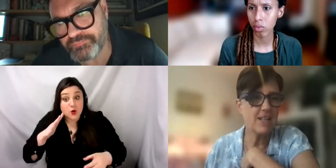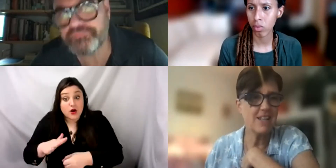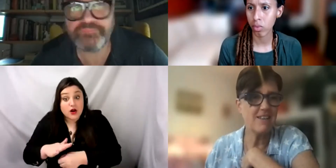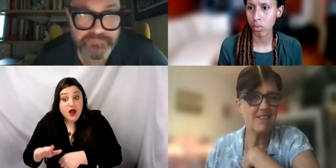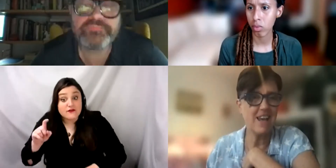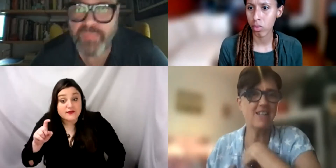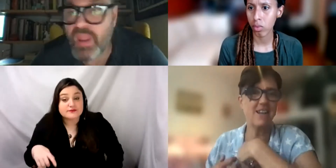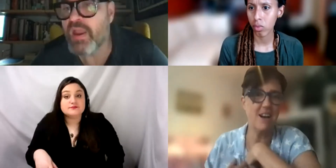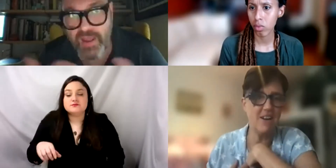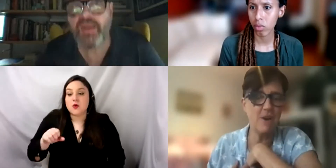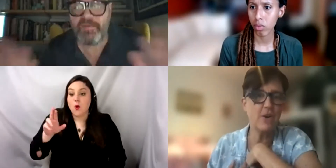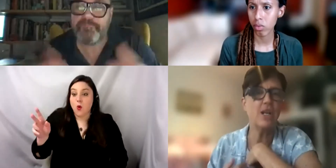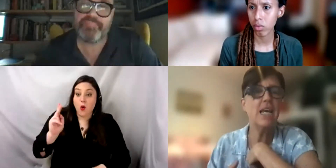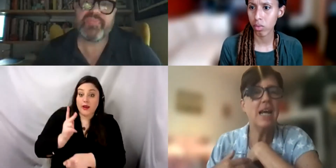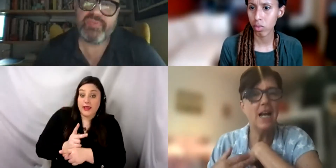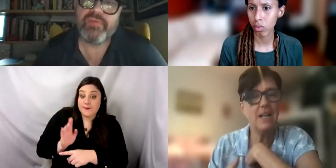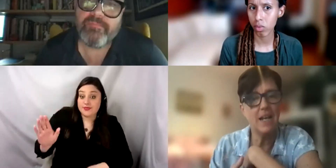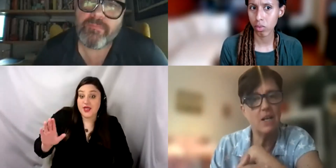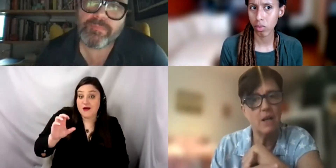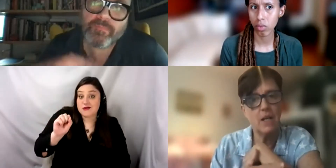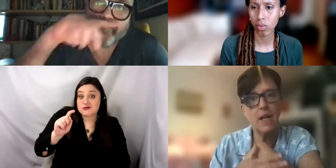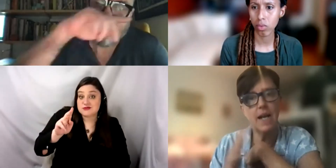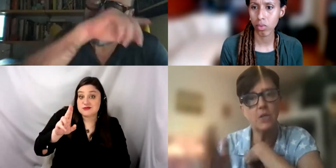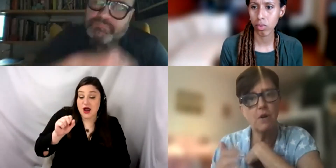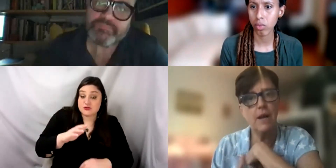Keep there vaccine status on record. I asked for clarity because I know